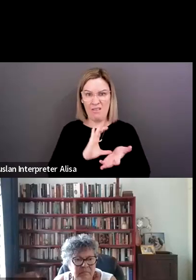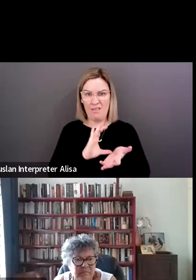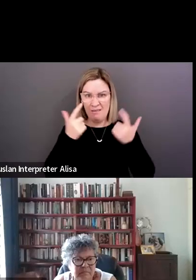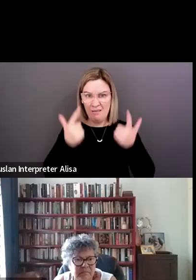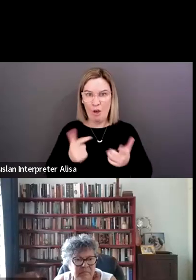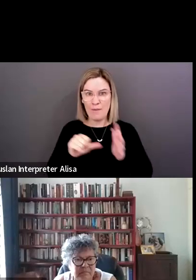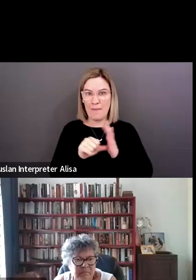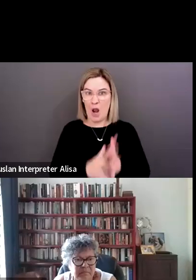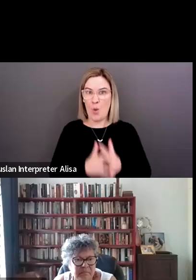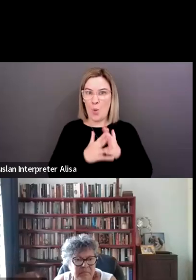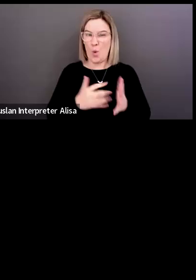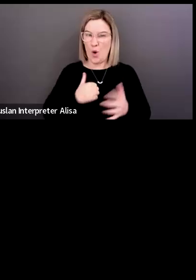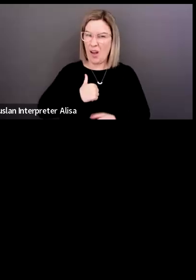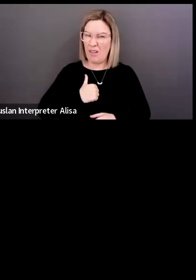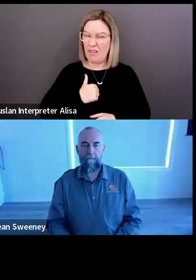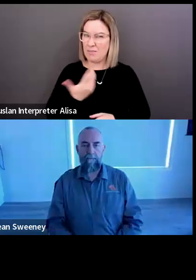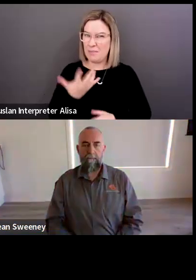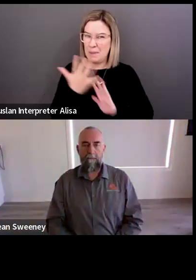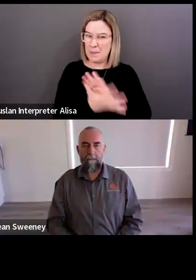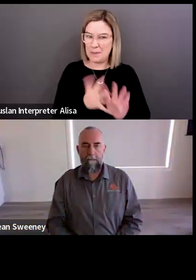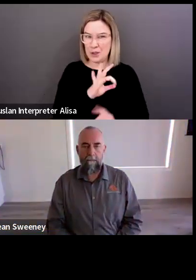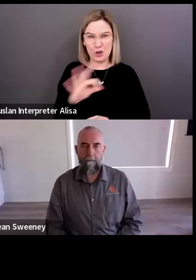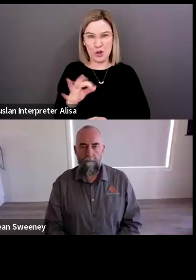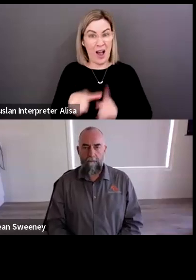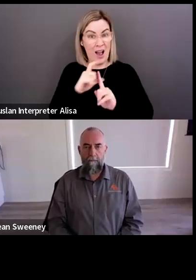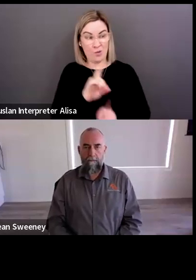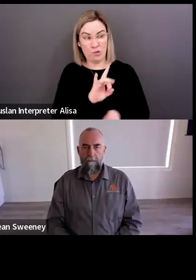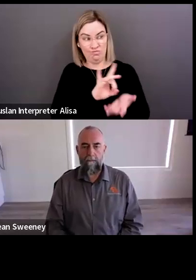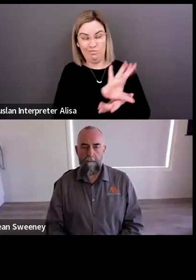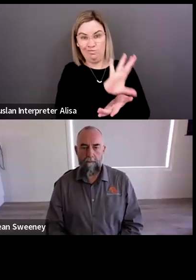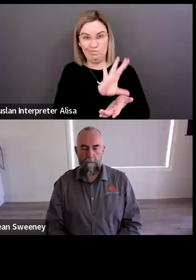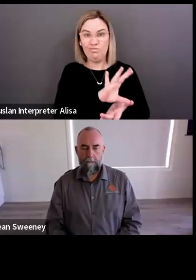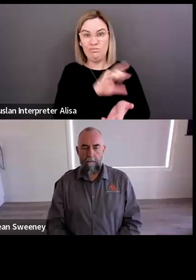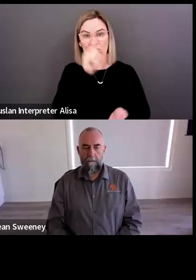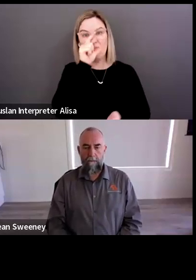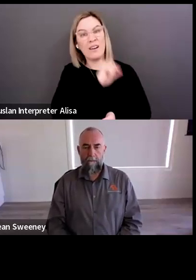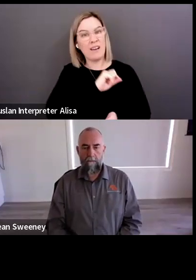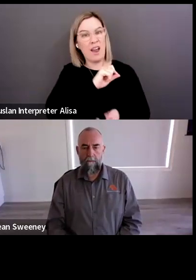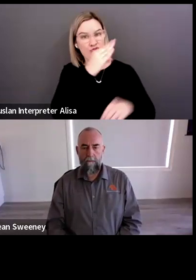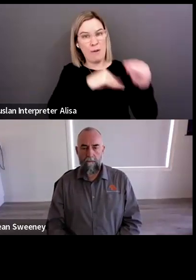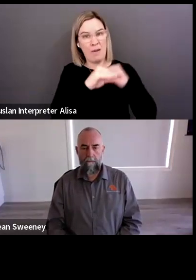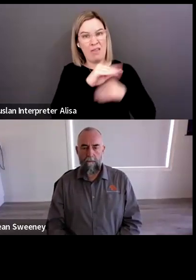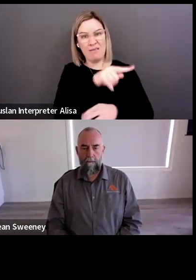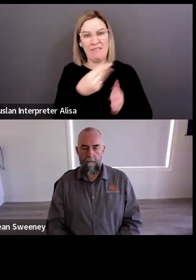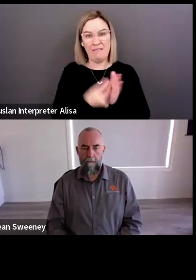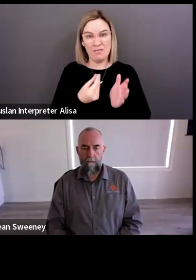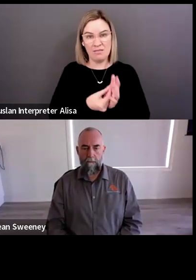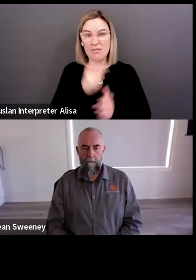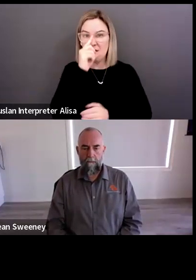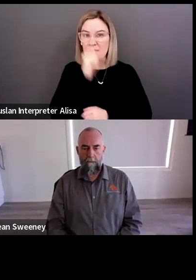through us being complicit in making them look better. But we're not getting a lot of money from them. We can talk more about it. This means